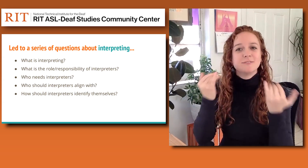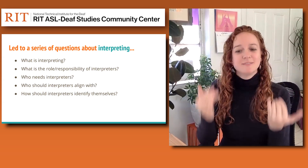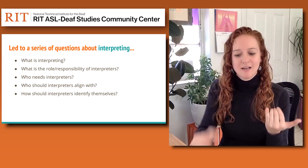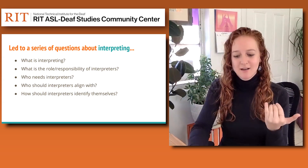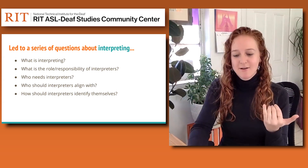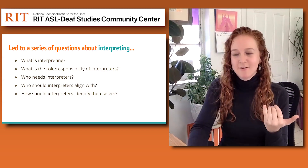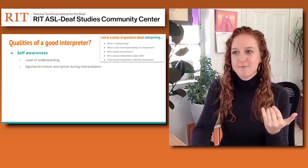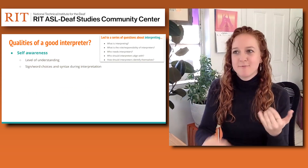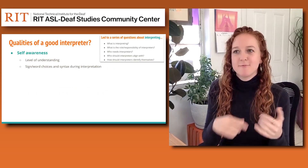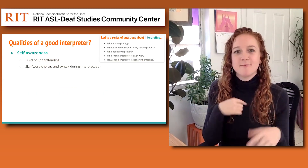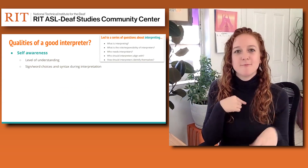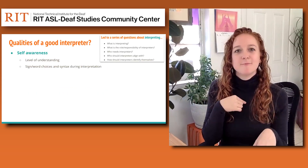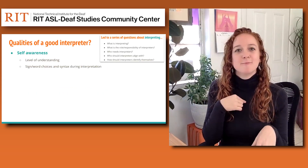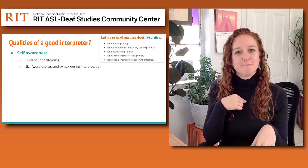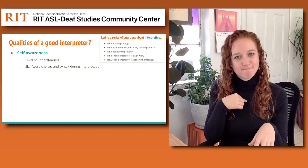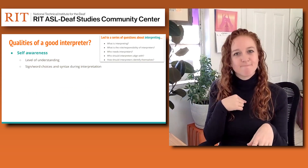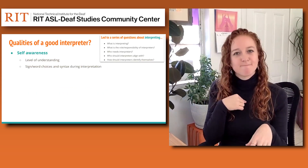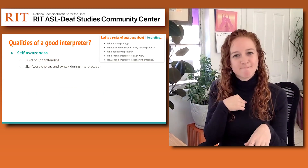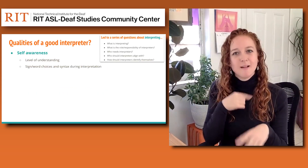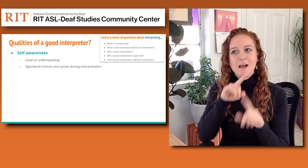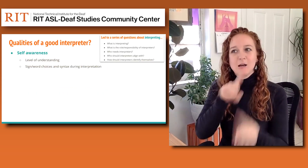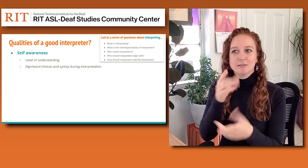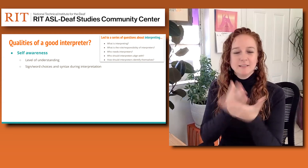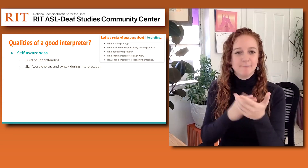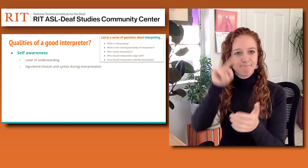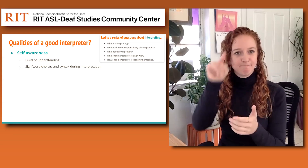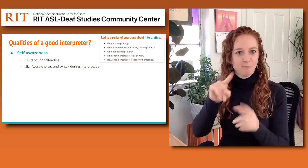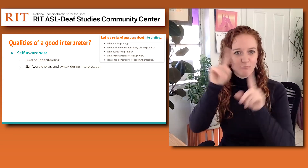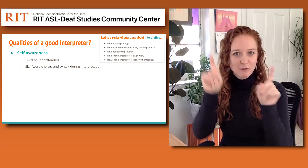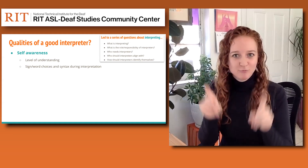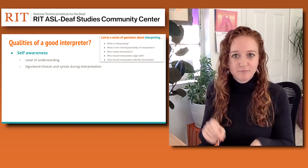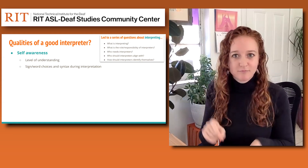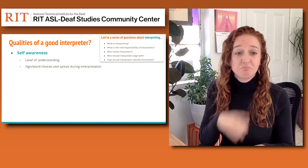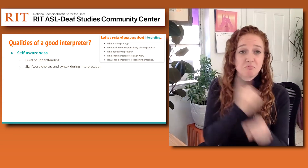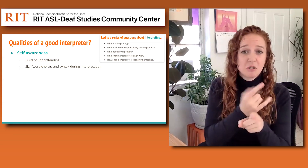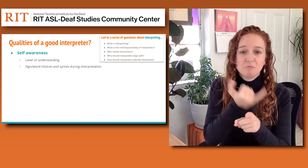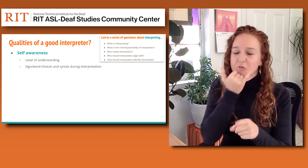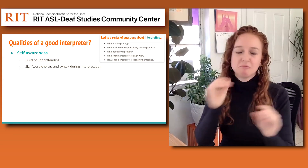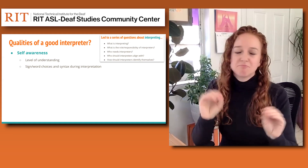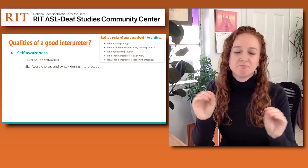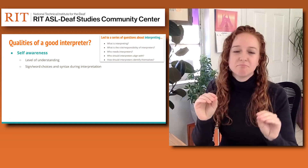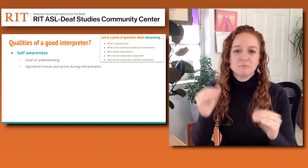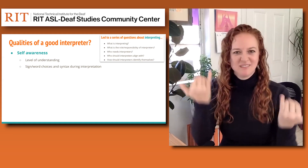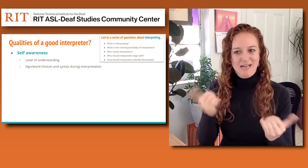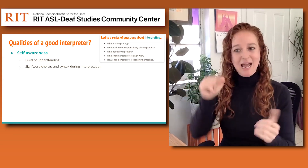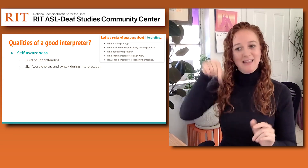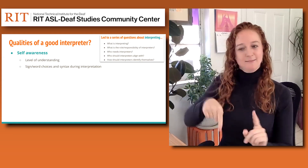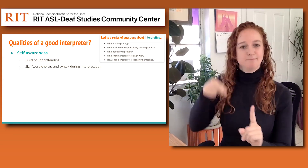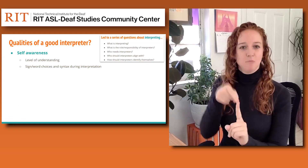has really led me to think about some questions. There's no right or wrong at this point